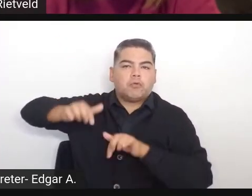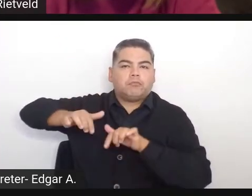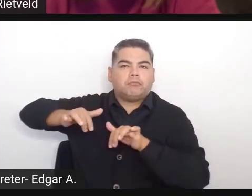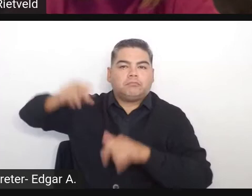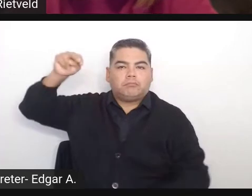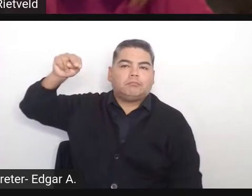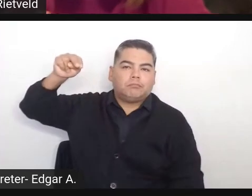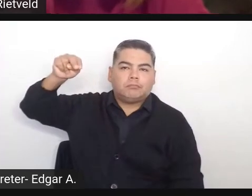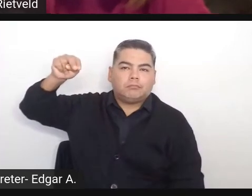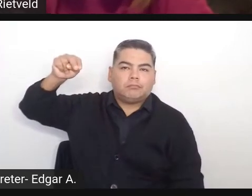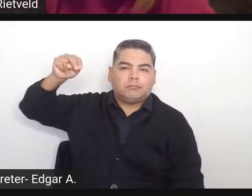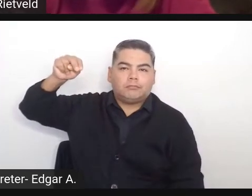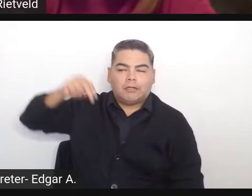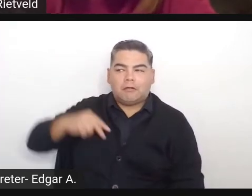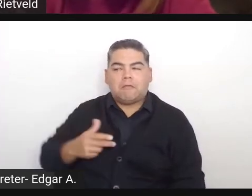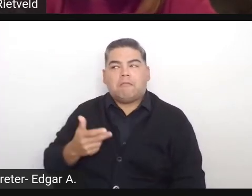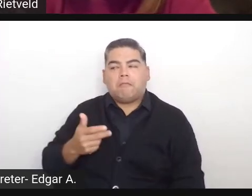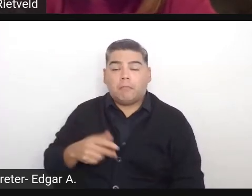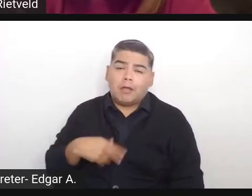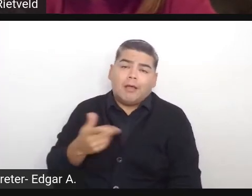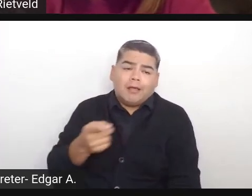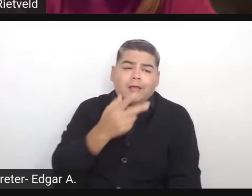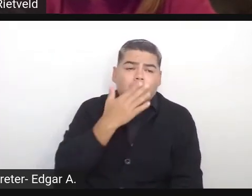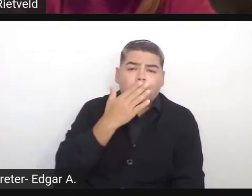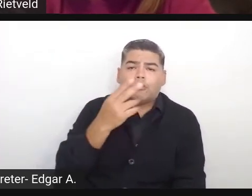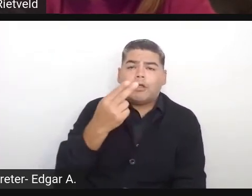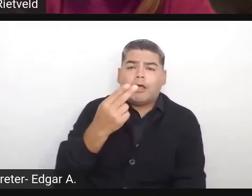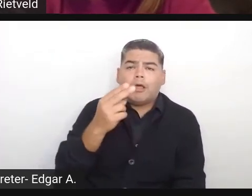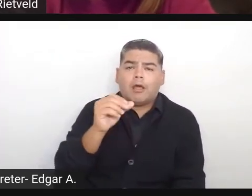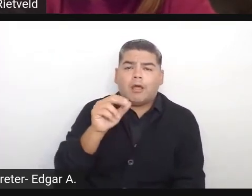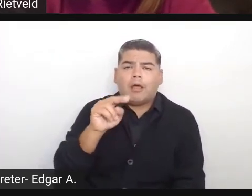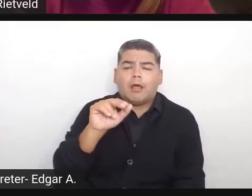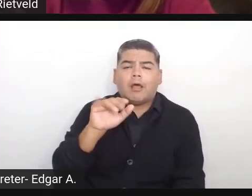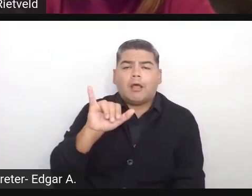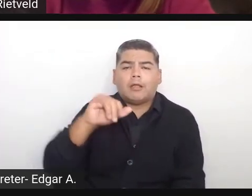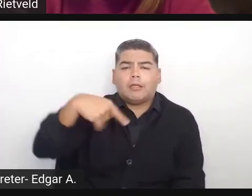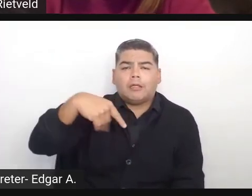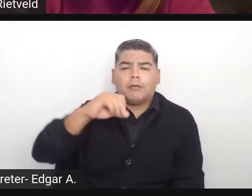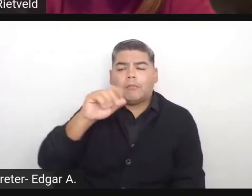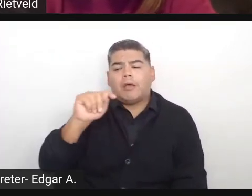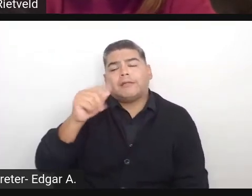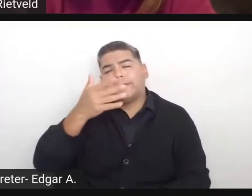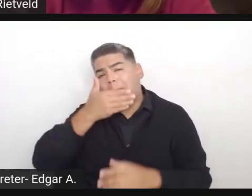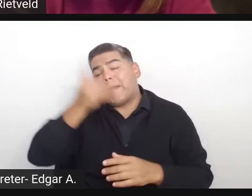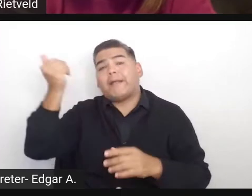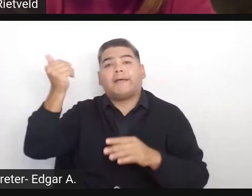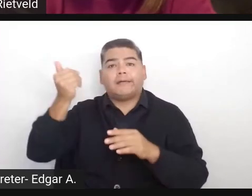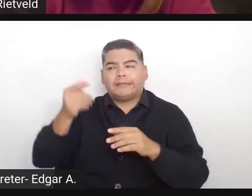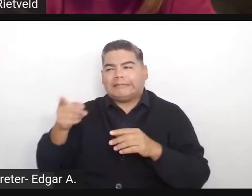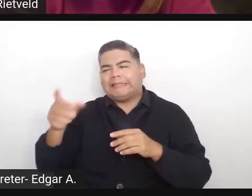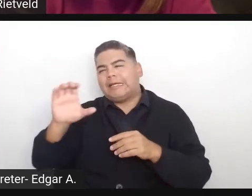A Honeypot might be a better option than a reCAPTCHA. Spam is always a moving target, though.